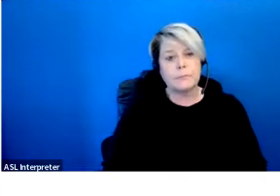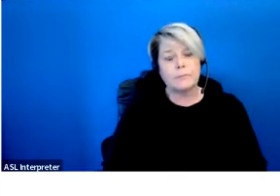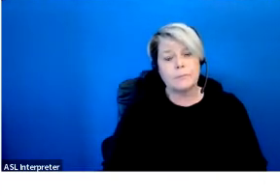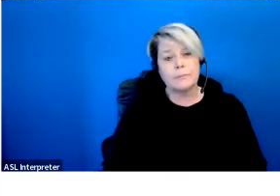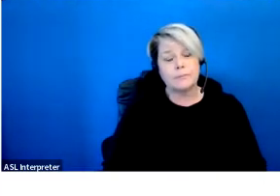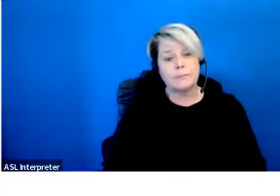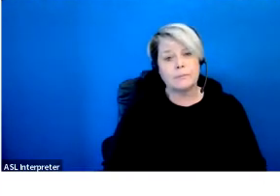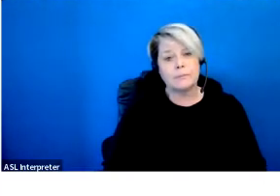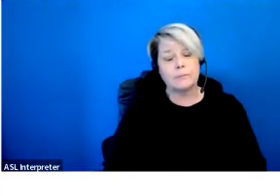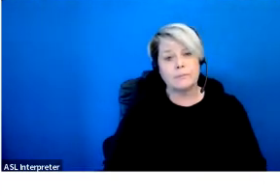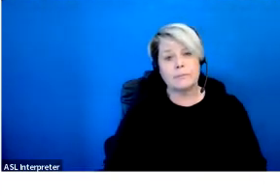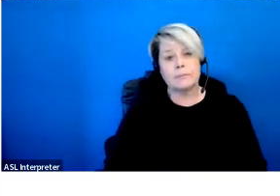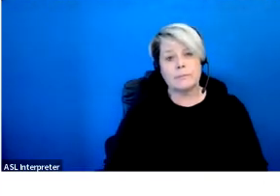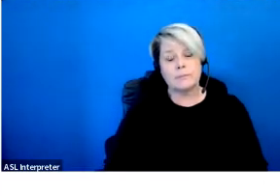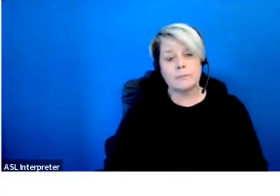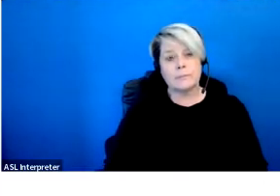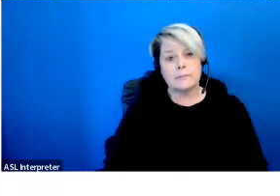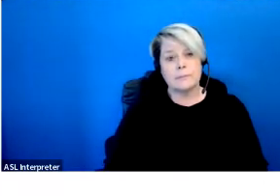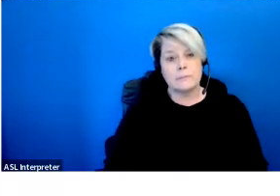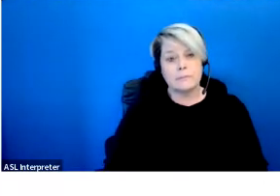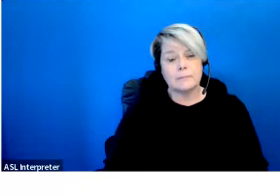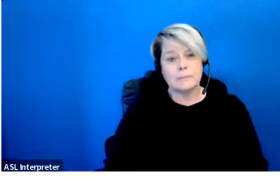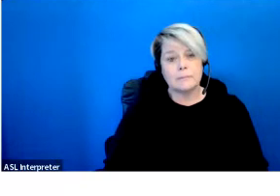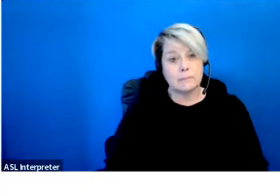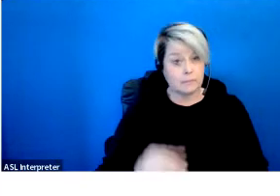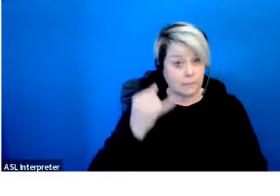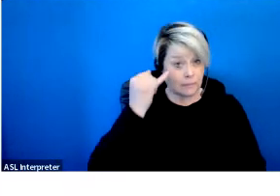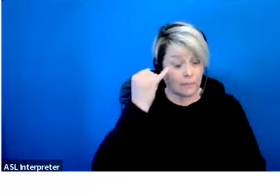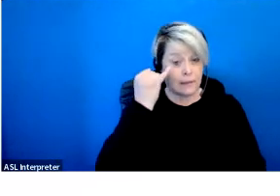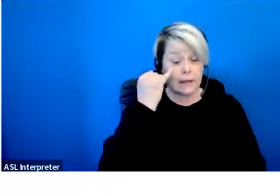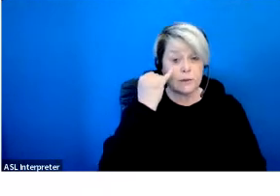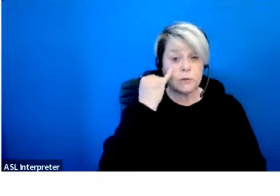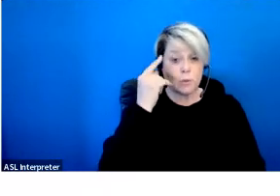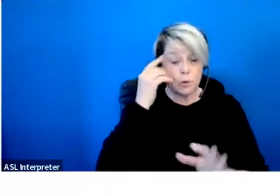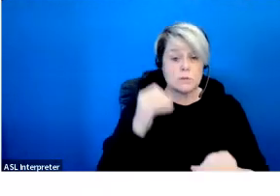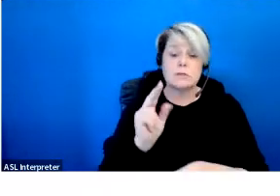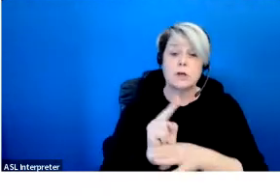can take a few minutes to answer the brief evaluation survey. Will leave you with some resources.